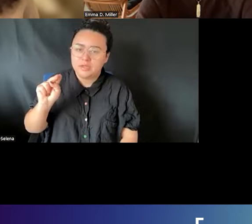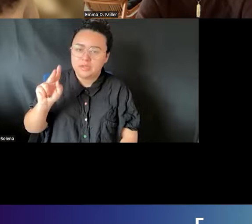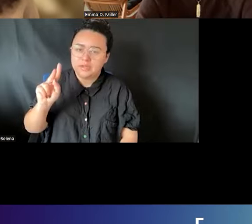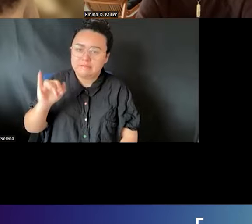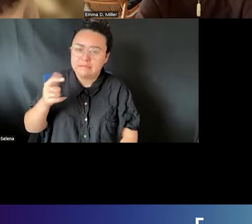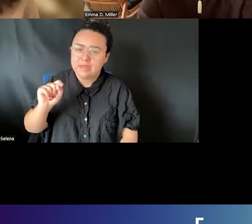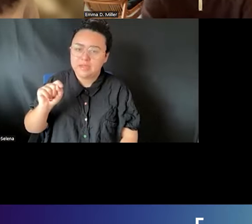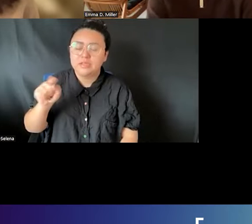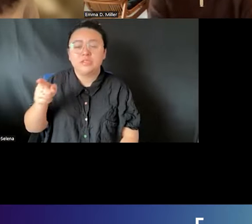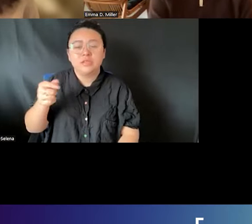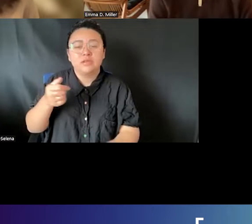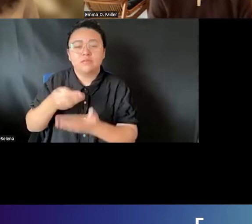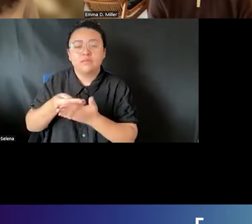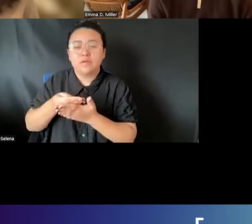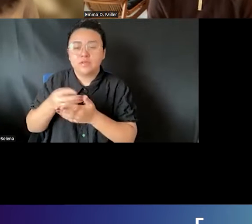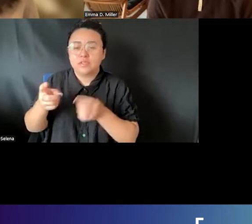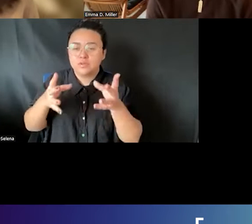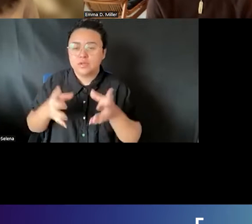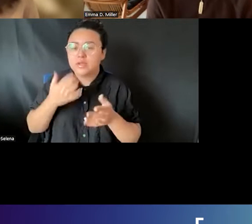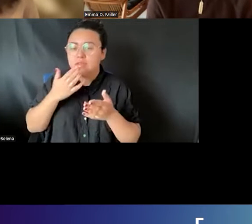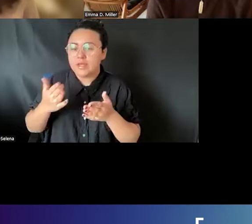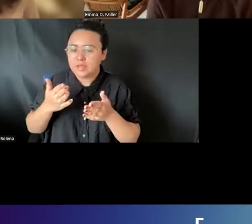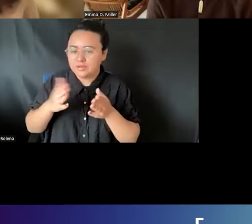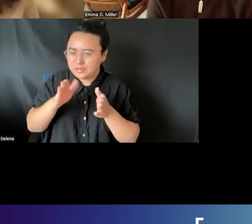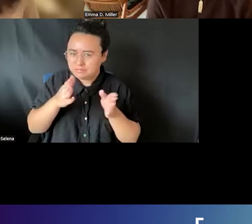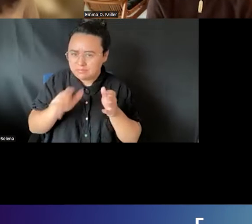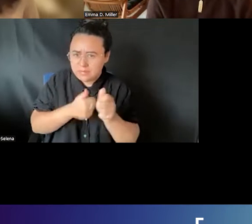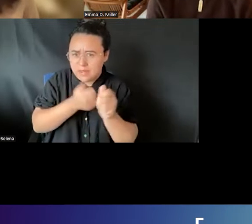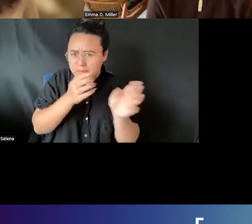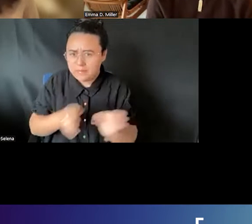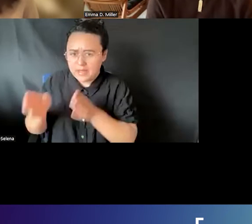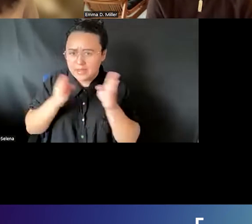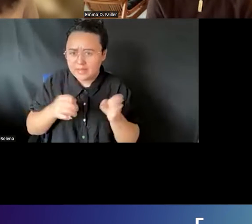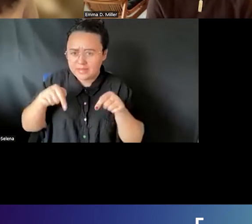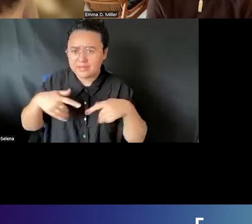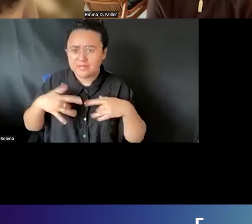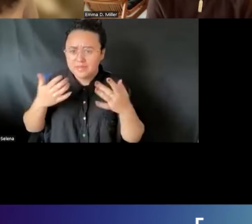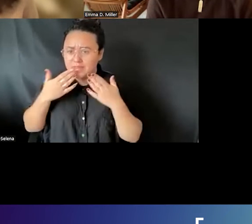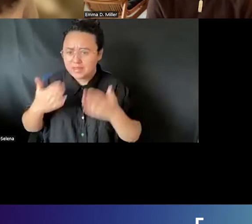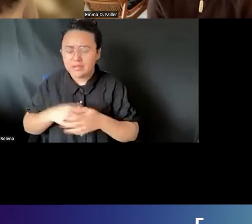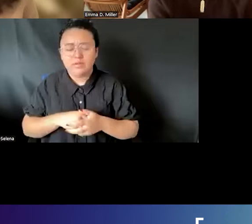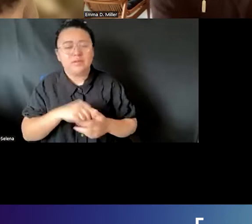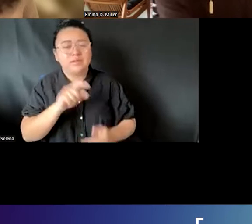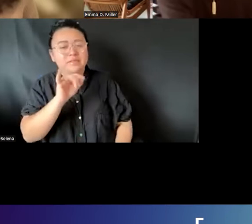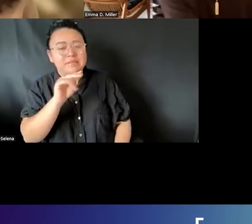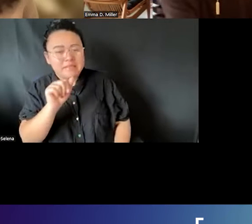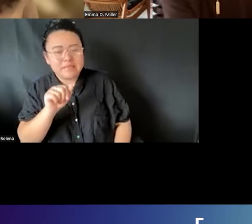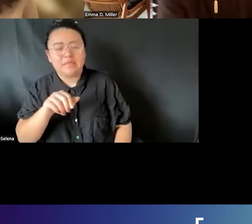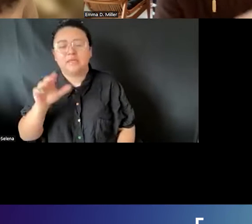of this event. Thank you, Keisha. I also want to thank our production team, Tina, our cart Captioner Selina Benny,